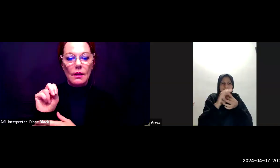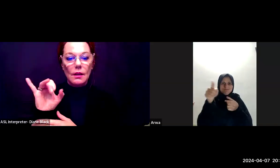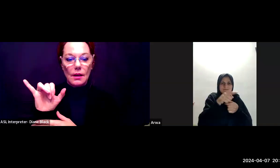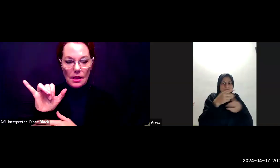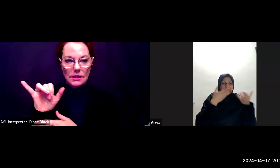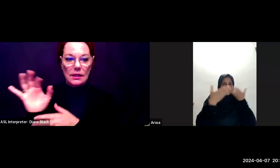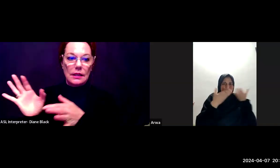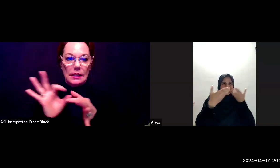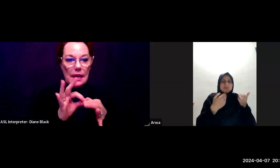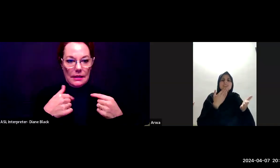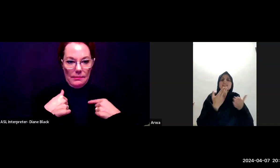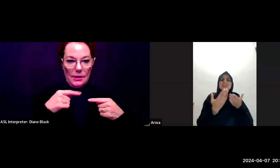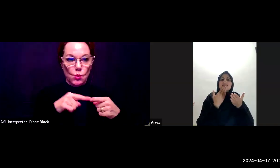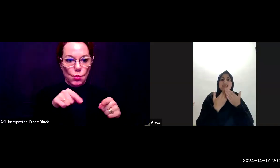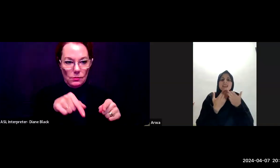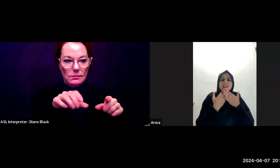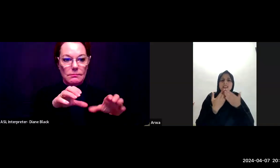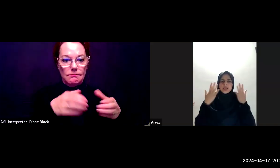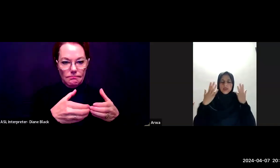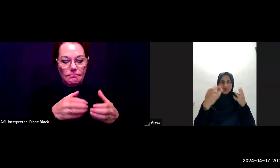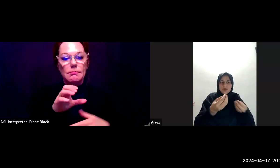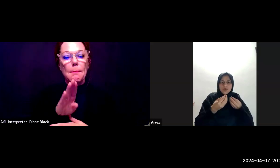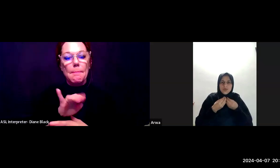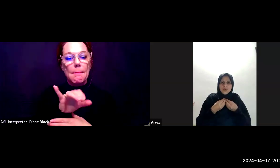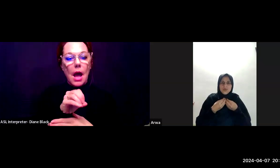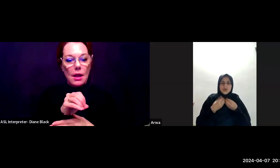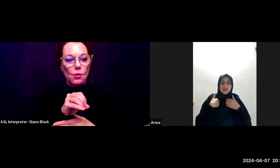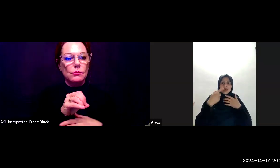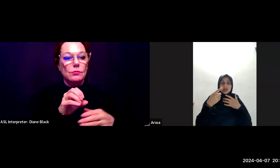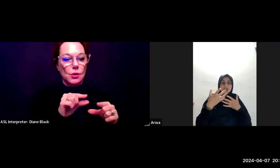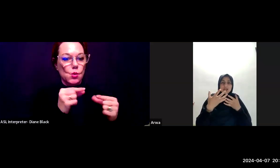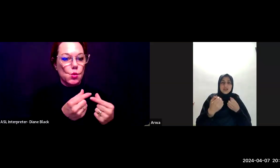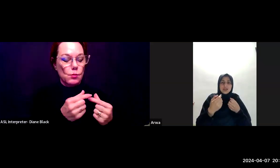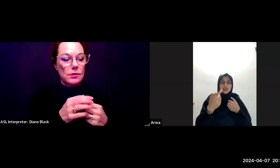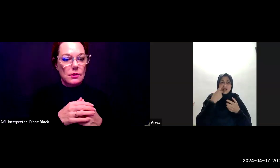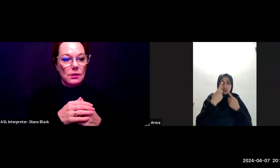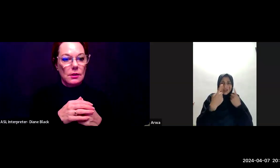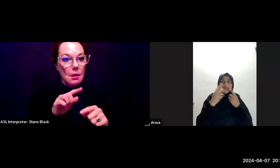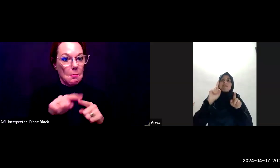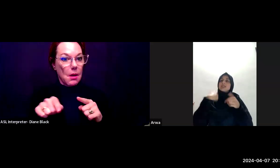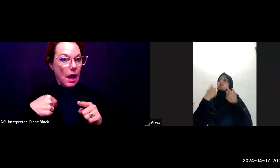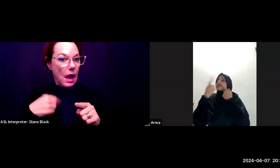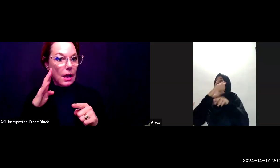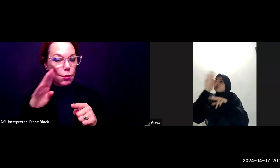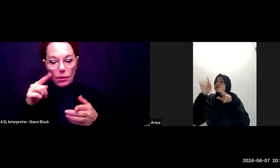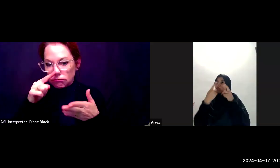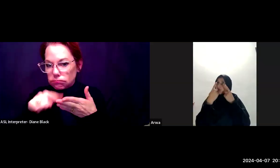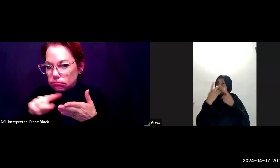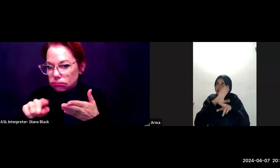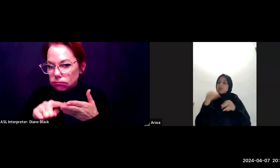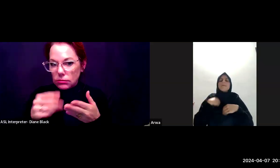thankful to her. um but I have I can find out and tell you but at least uh at the clinical level I